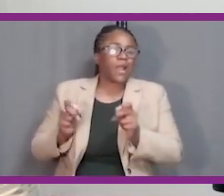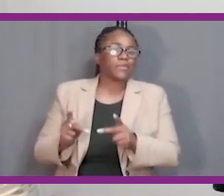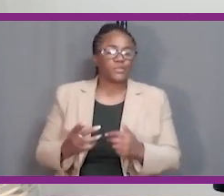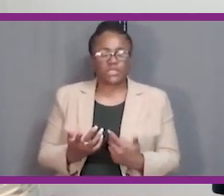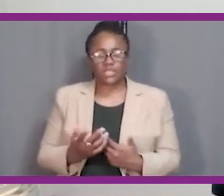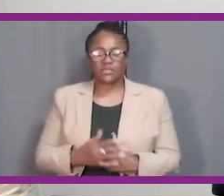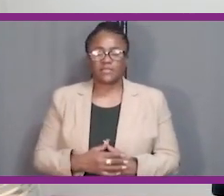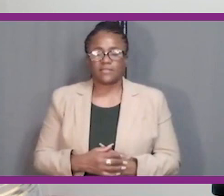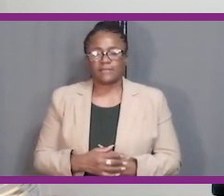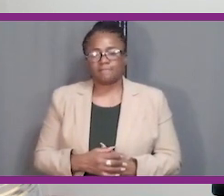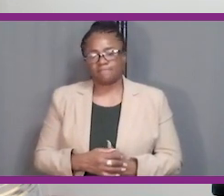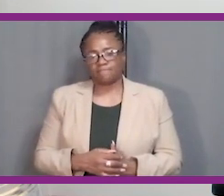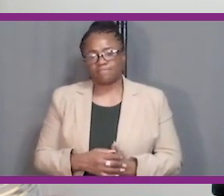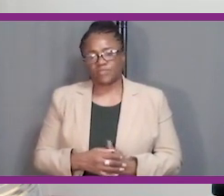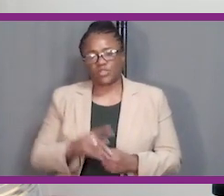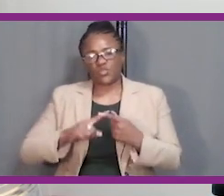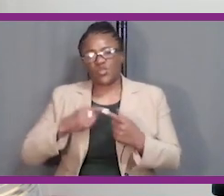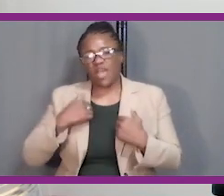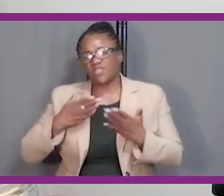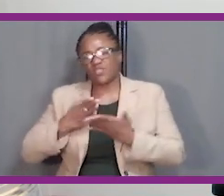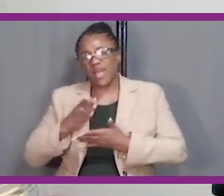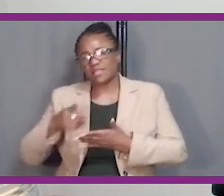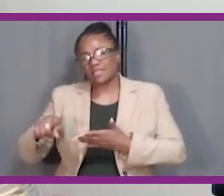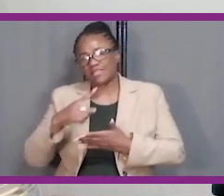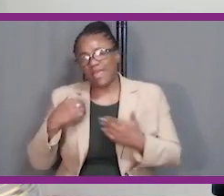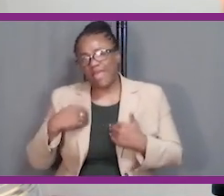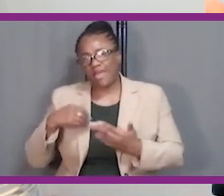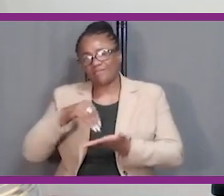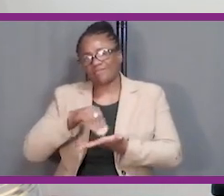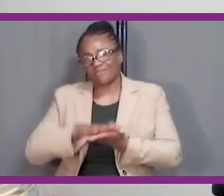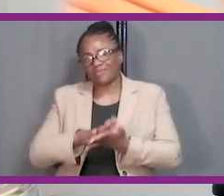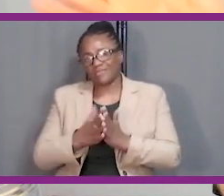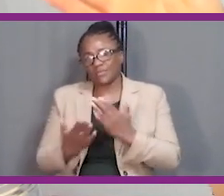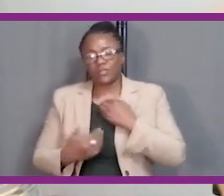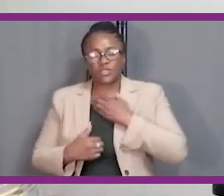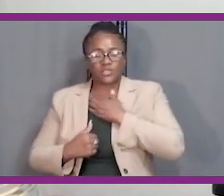Yeah. And I love, Susan, what you're saying. And I just want to continue on that path